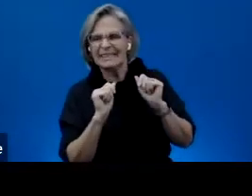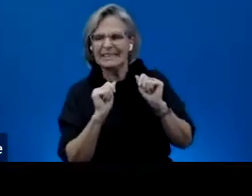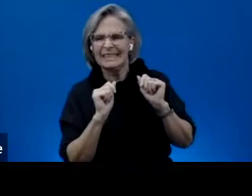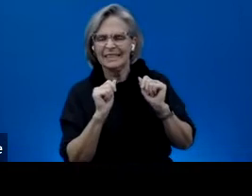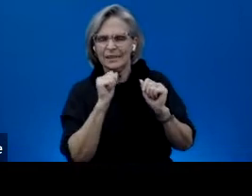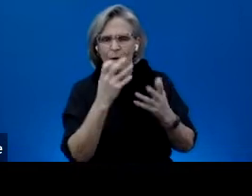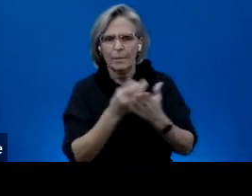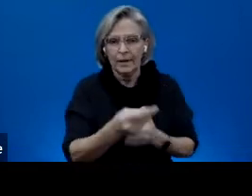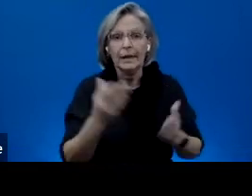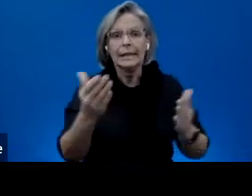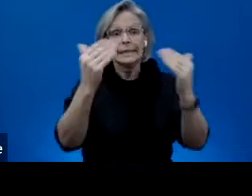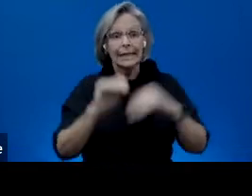So let's go to the next slide, please.